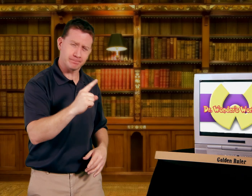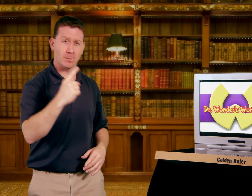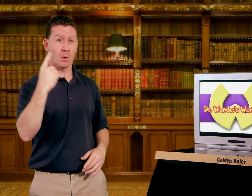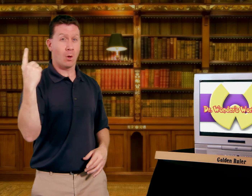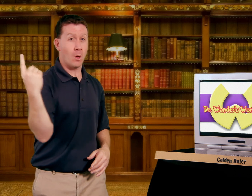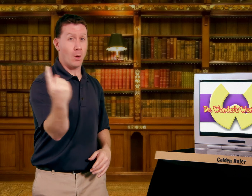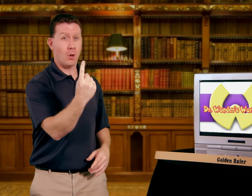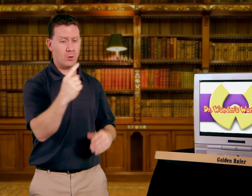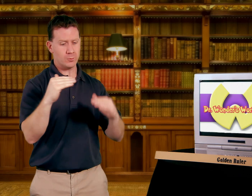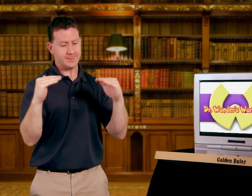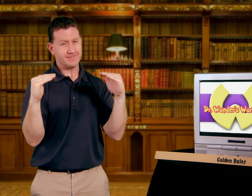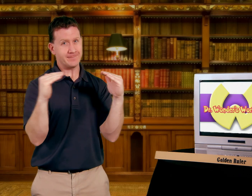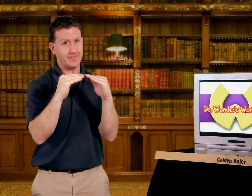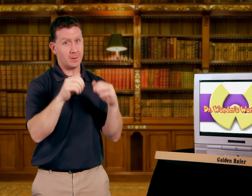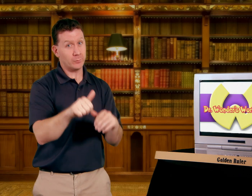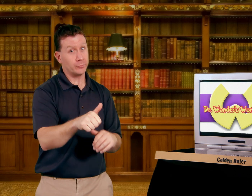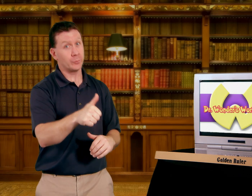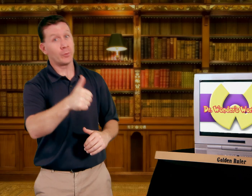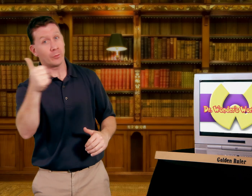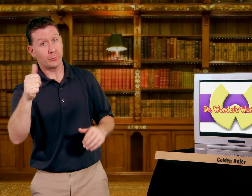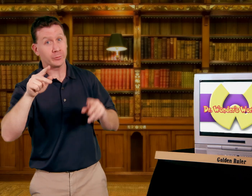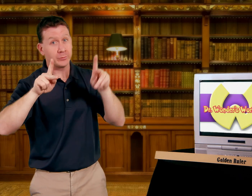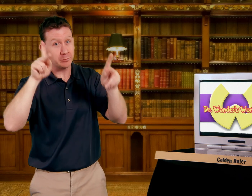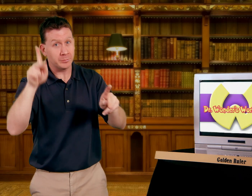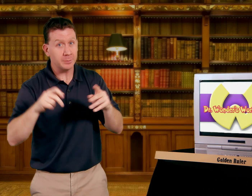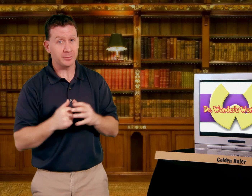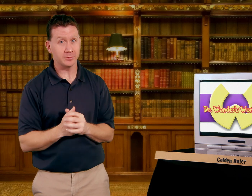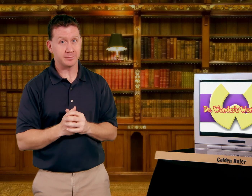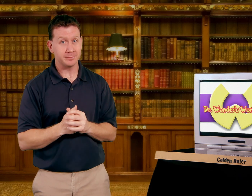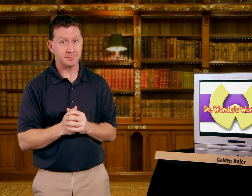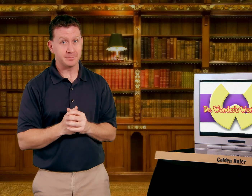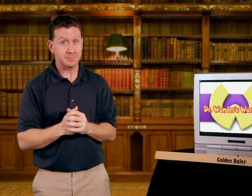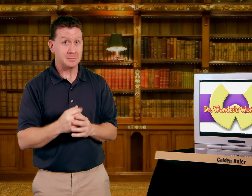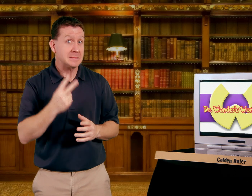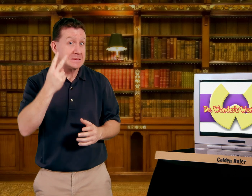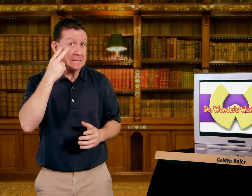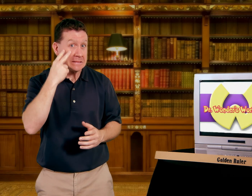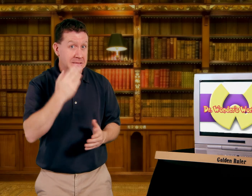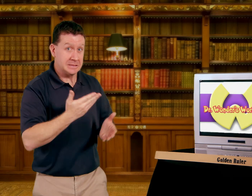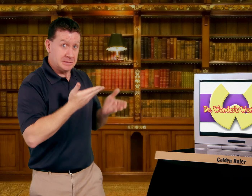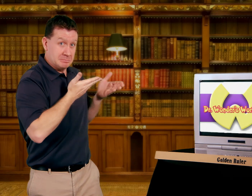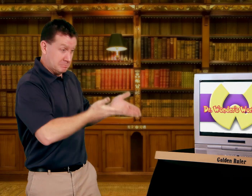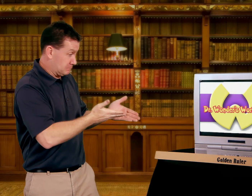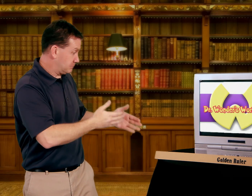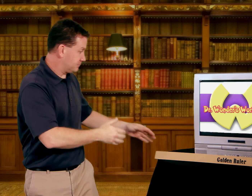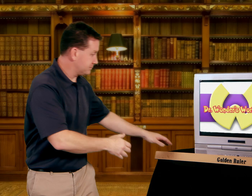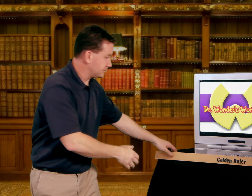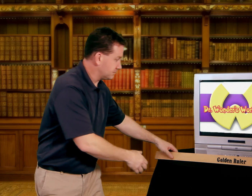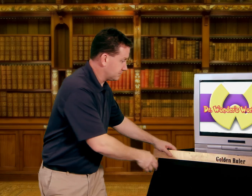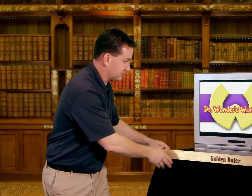YOU ARE ALWAYS BEING FAIR WITH OTHER PEOPLE. SEE THIS?